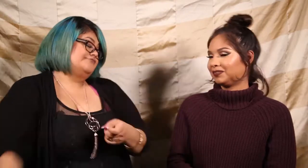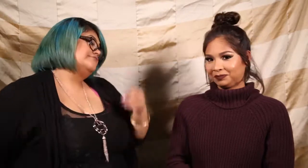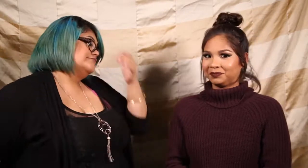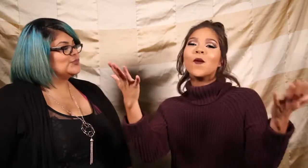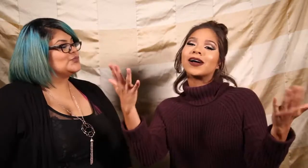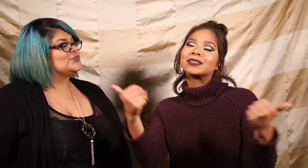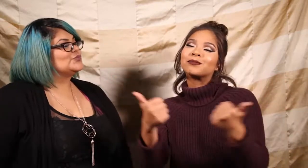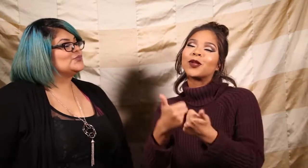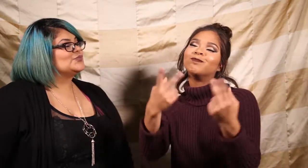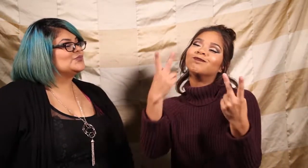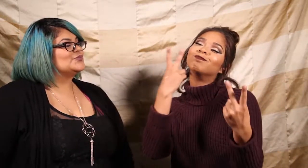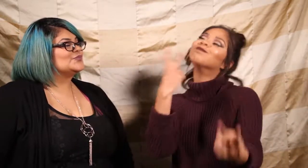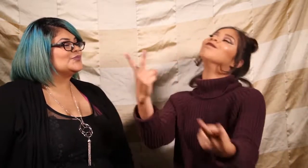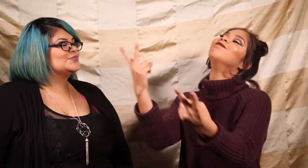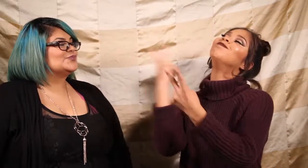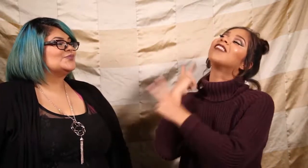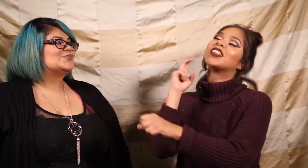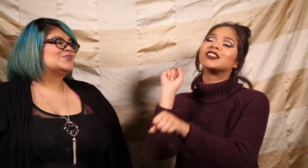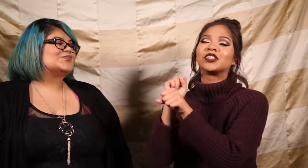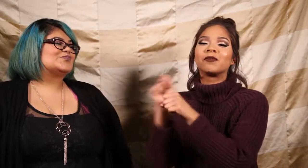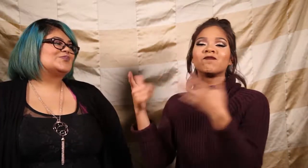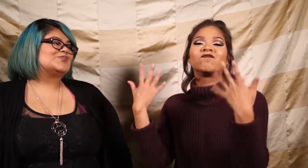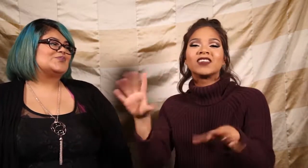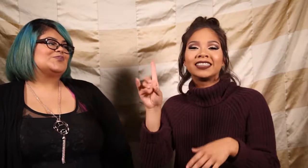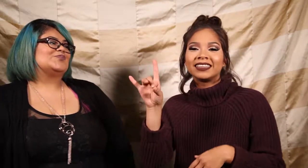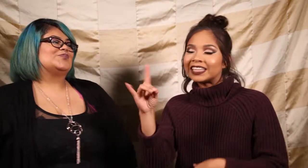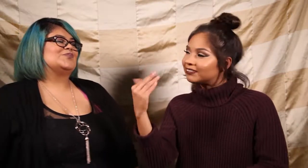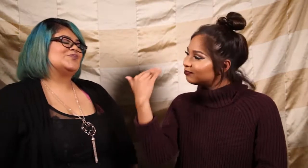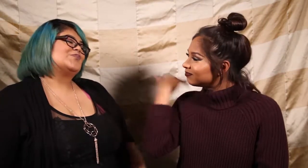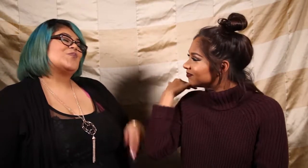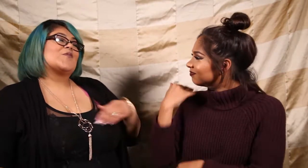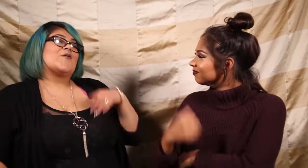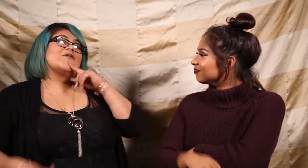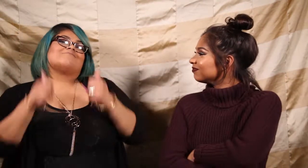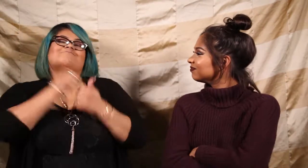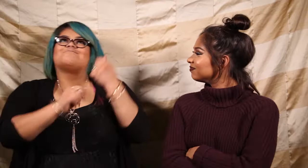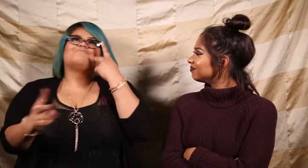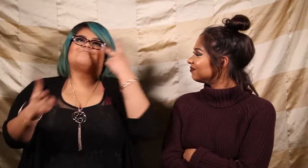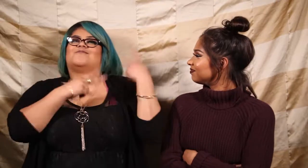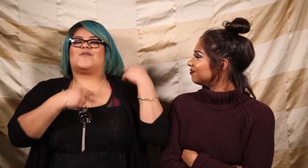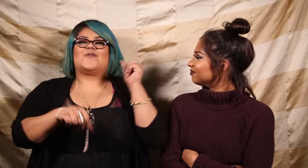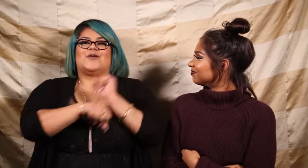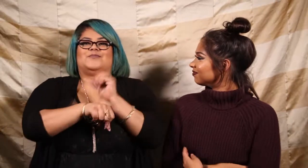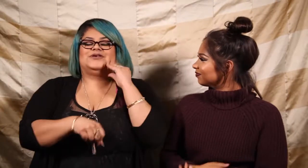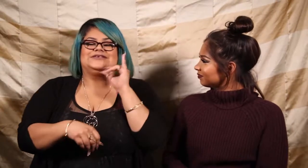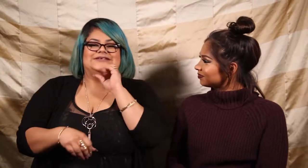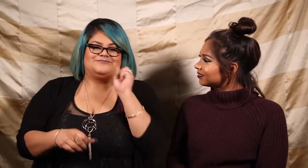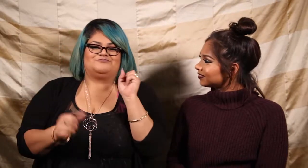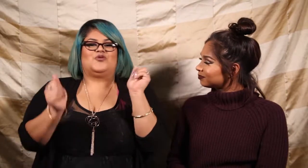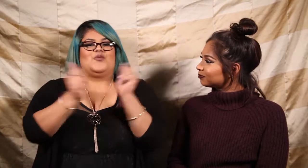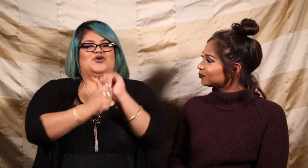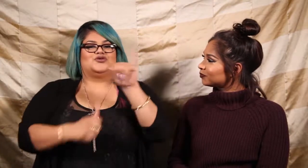WHat is your most memorable work you have done? my memorable work was.. worked with John Maucere..